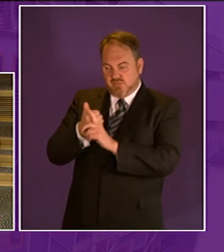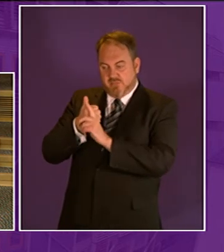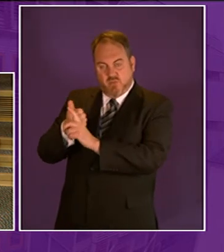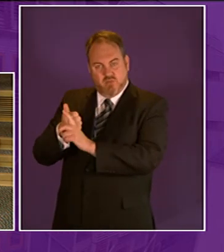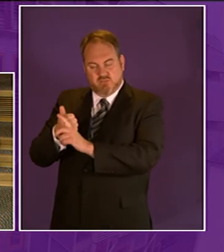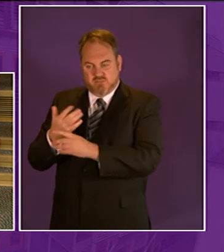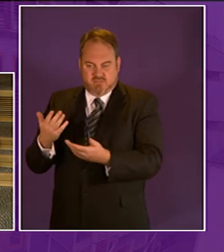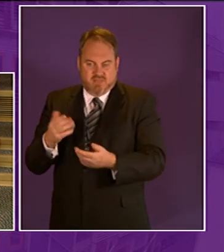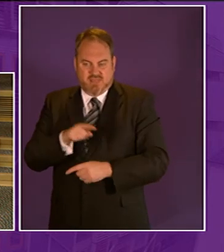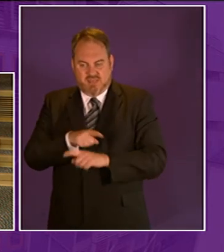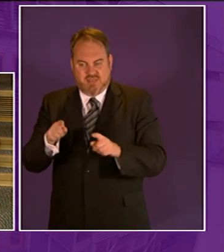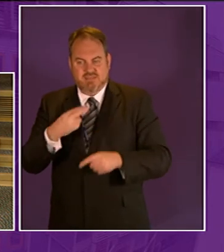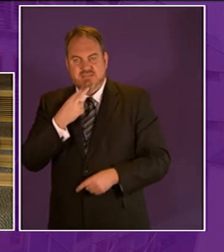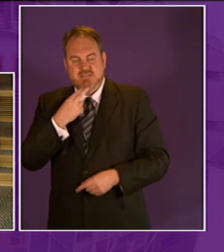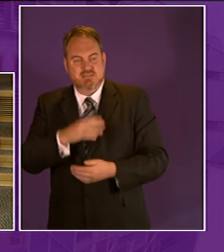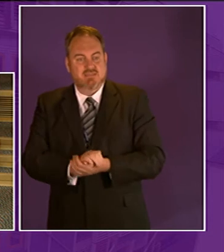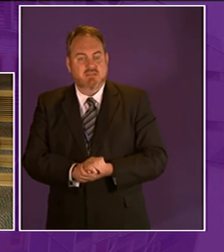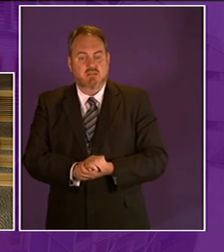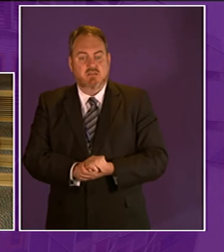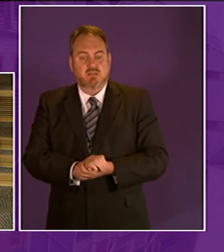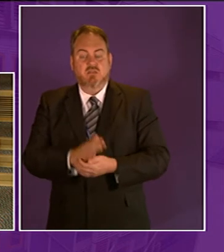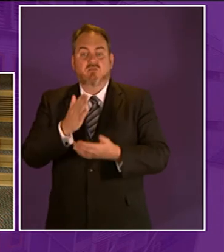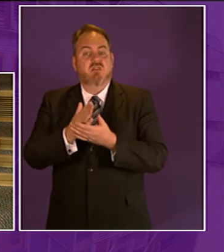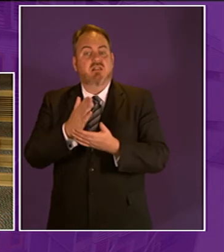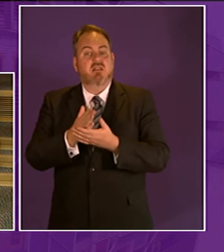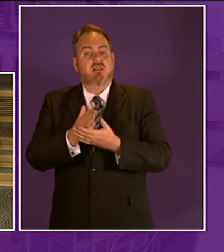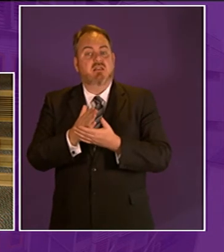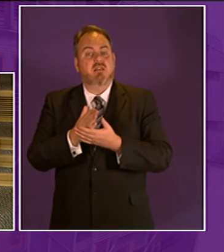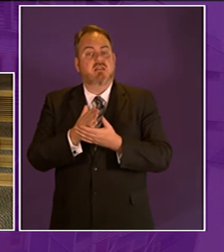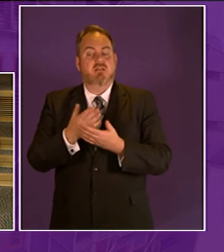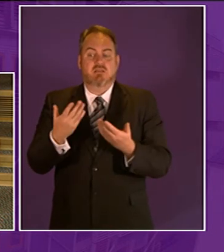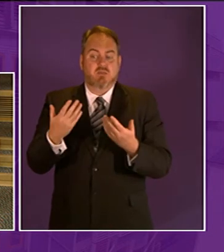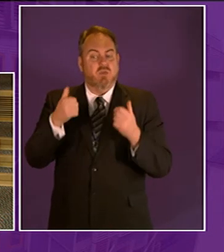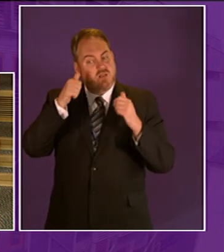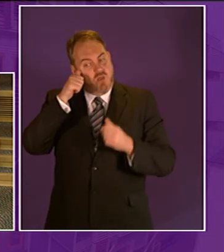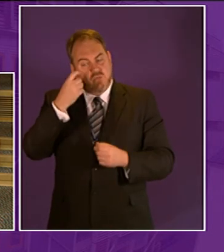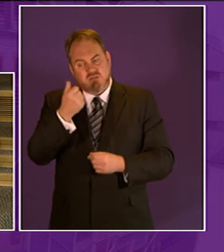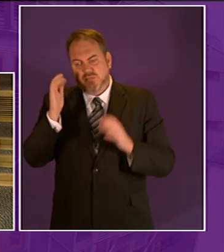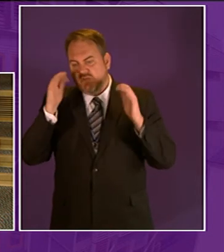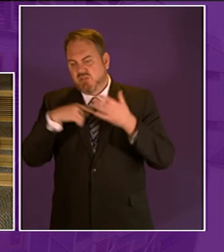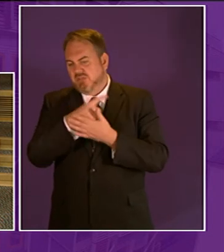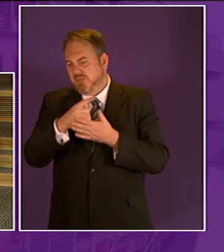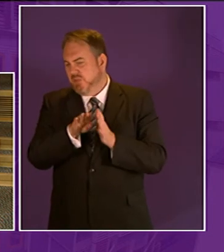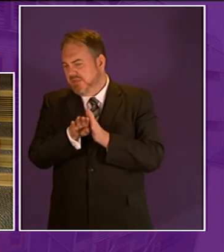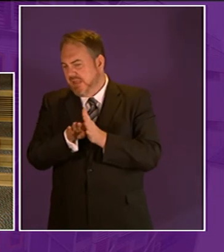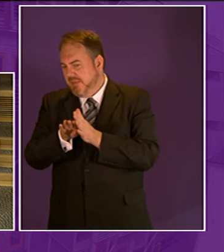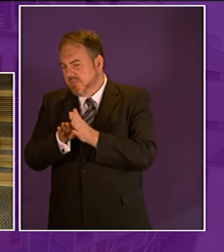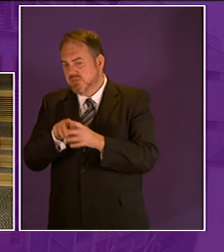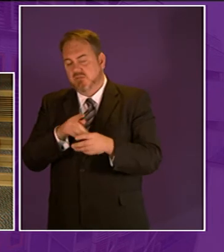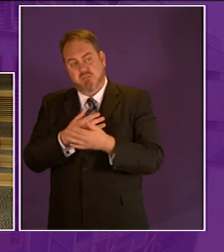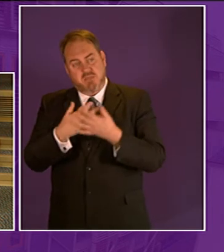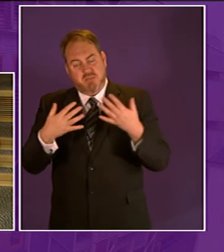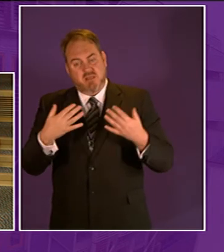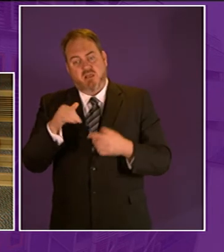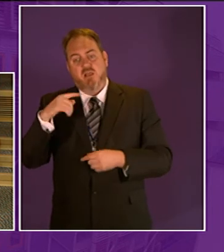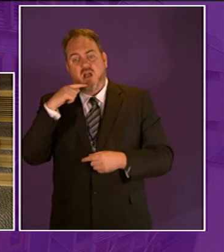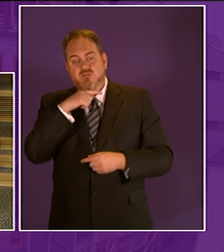On specific examinations, 1,541 students sat the higher English exam in colleges last Thursday.